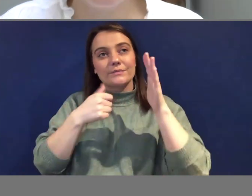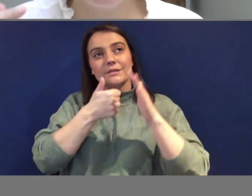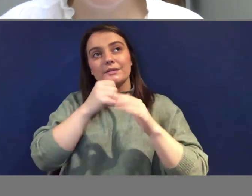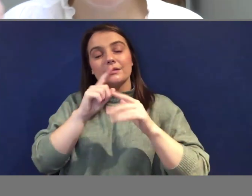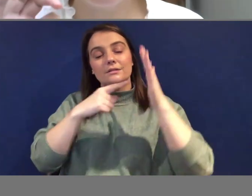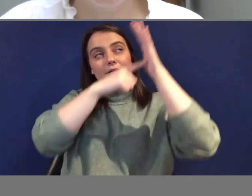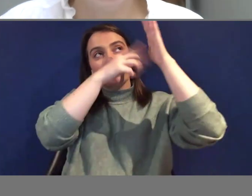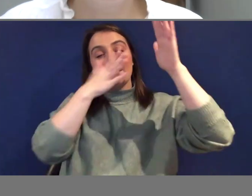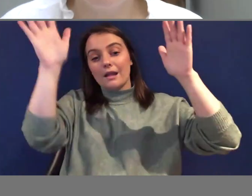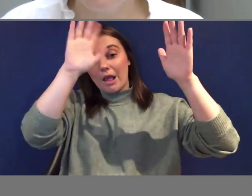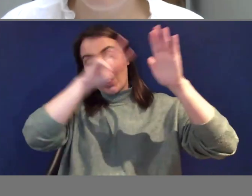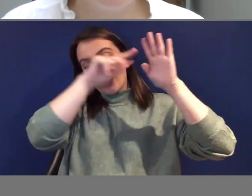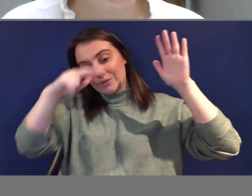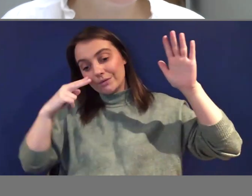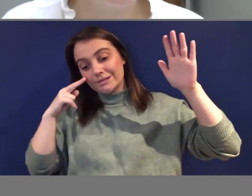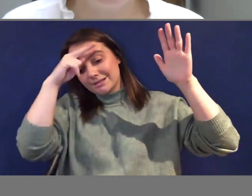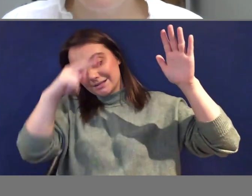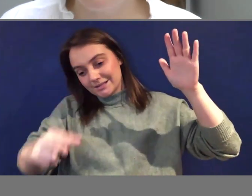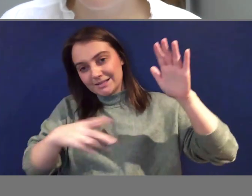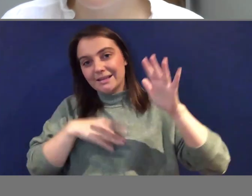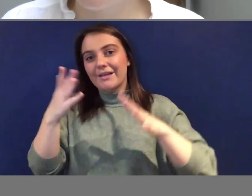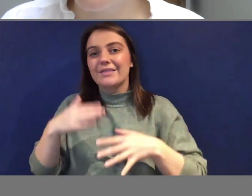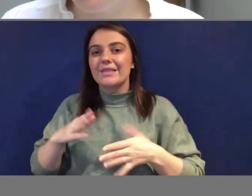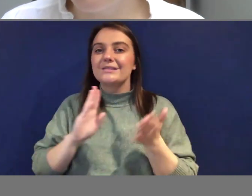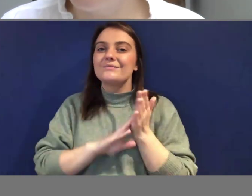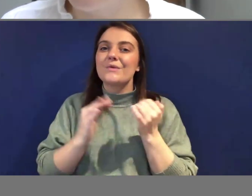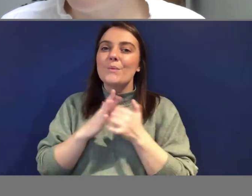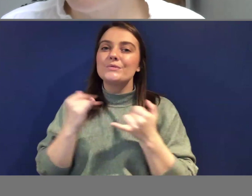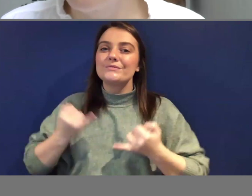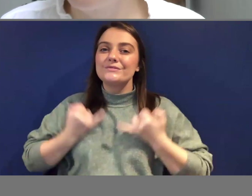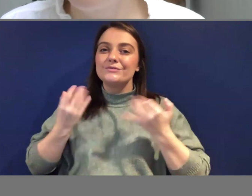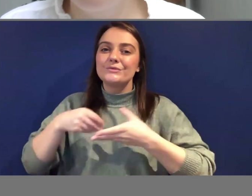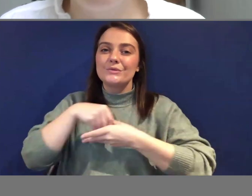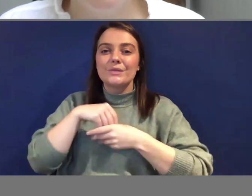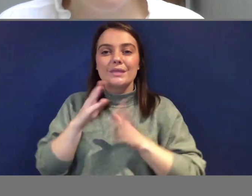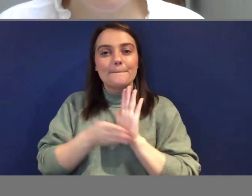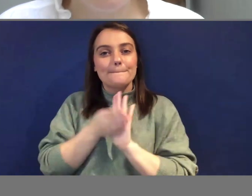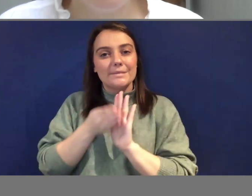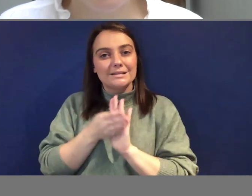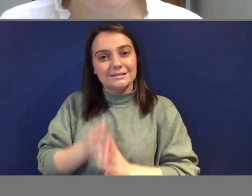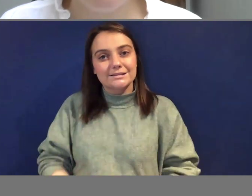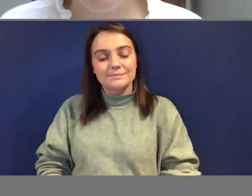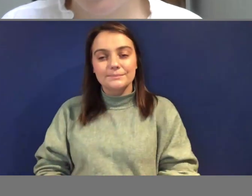is kind of promoting that little moment of Joy with it within buildings another example